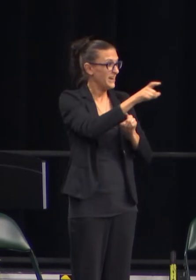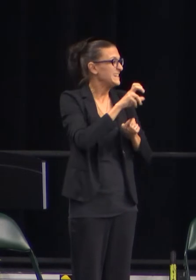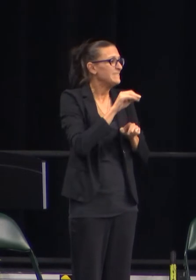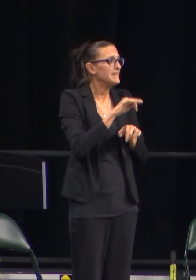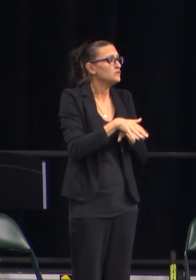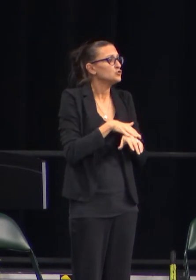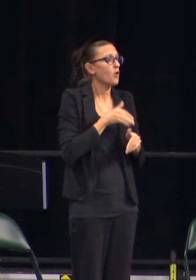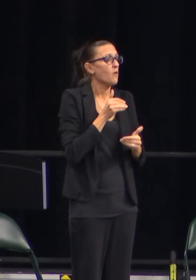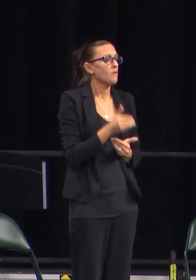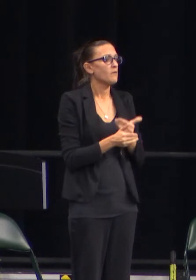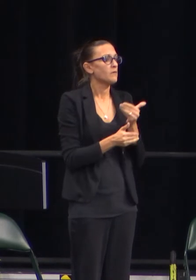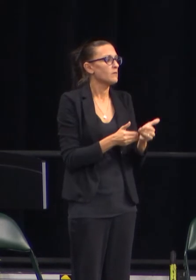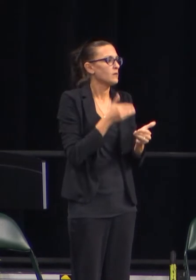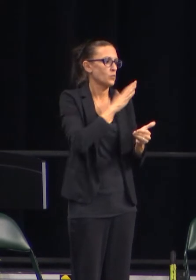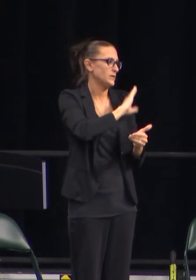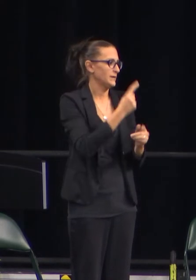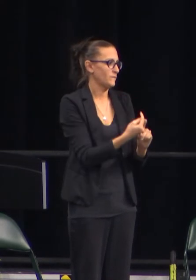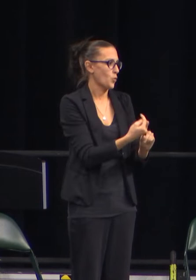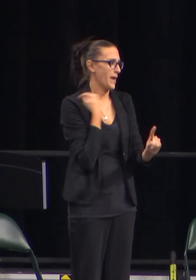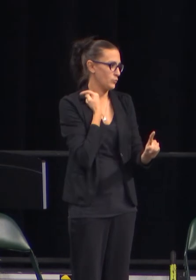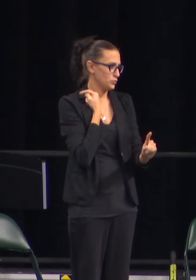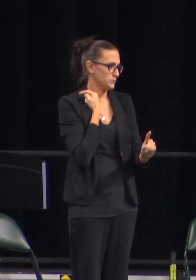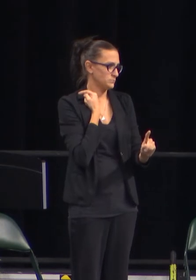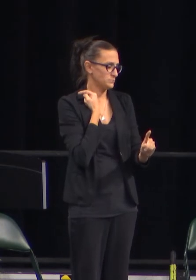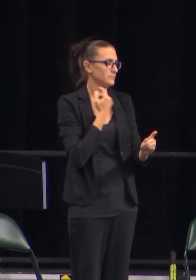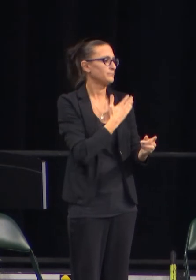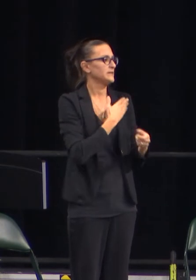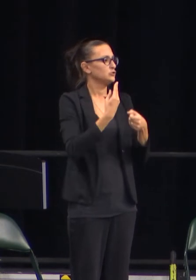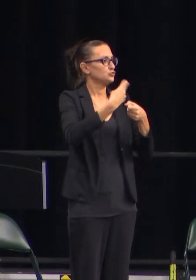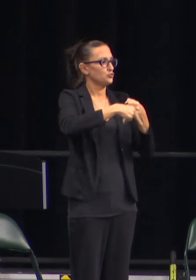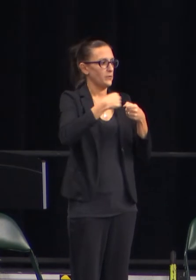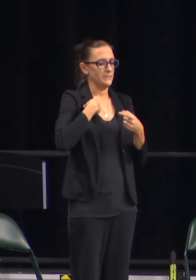"will never take us backward." Please join me in congratulating